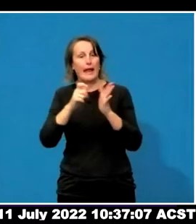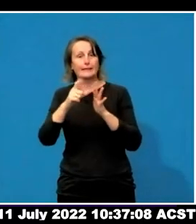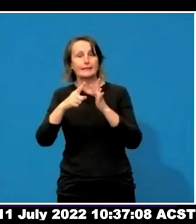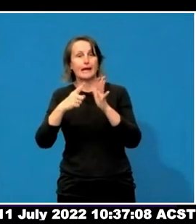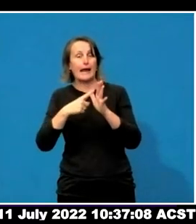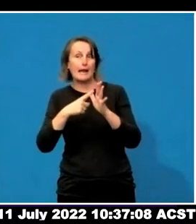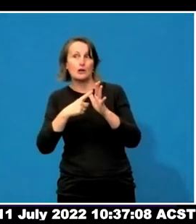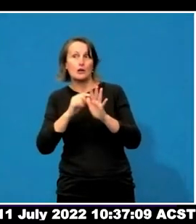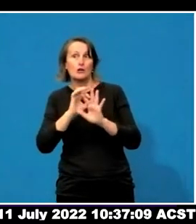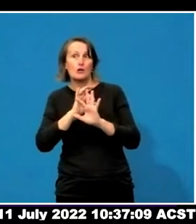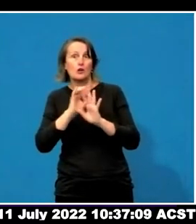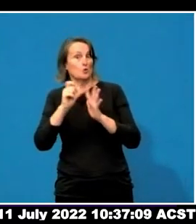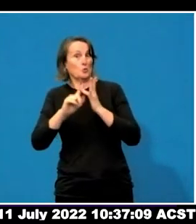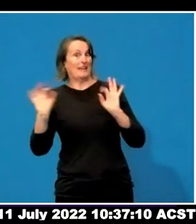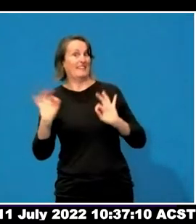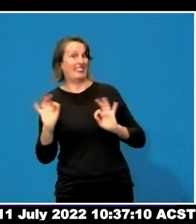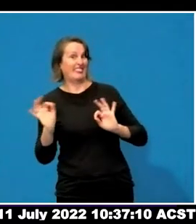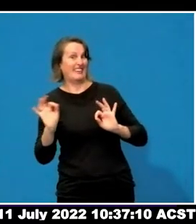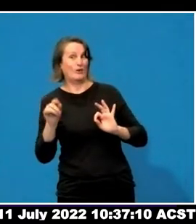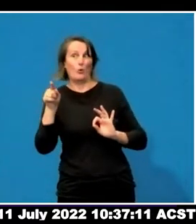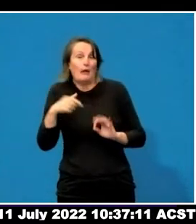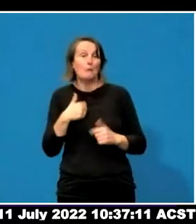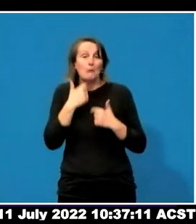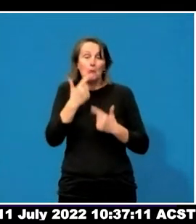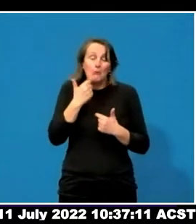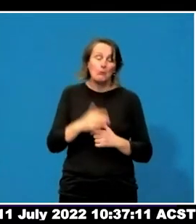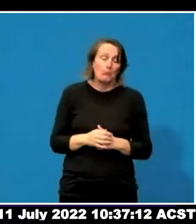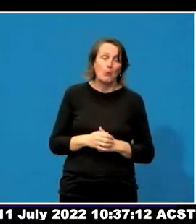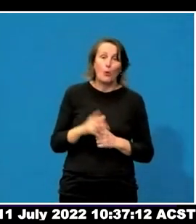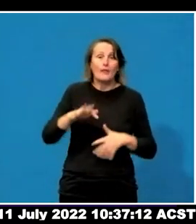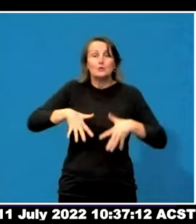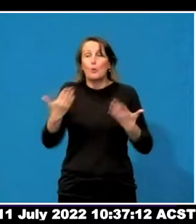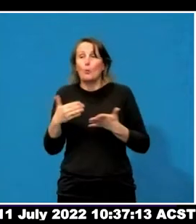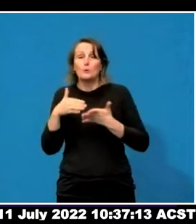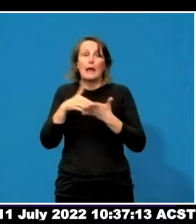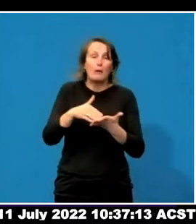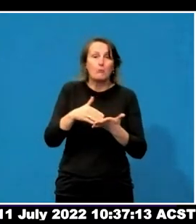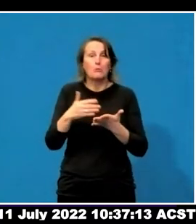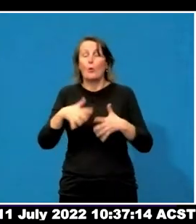that the NDIA is unsympathetic or unwilling to constructively respond to the issues